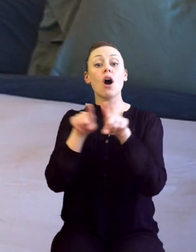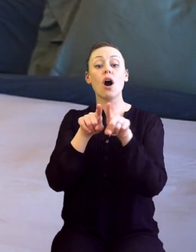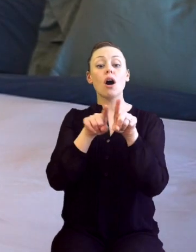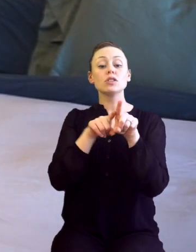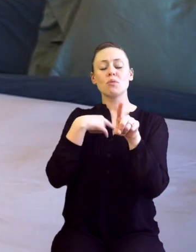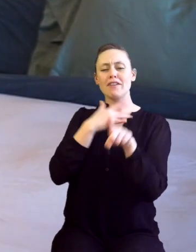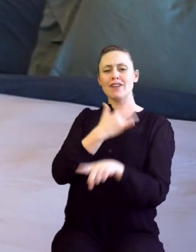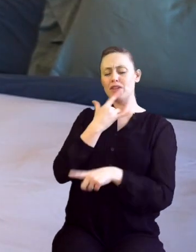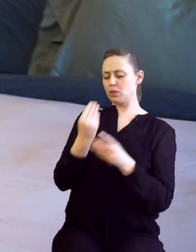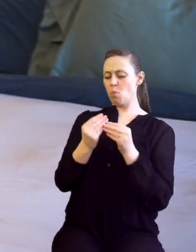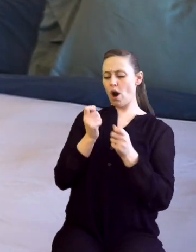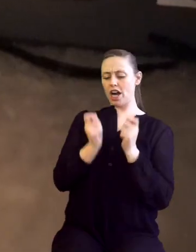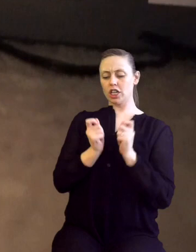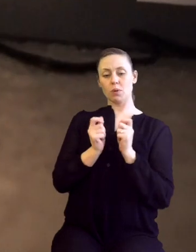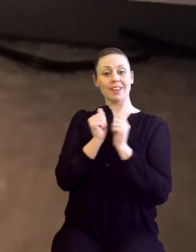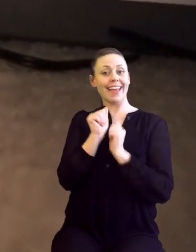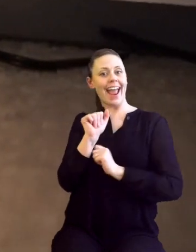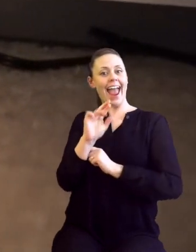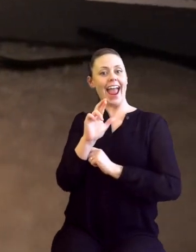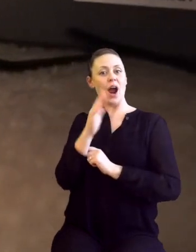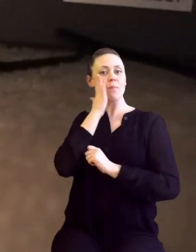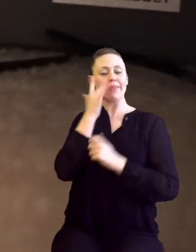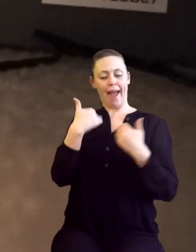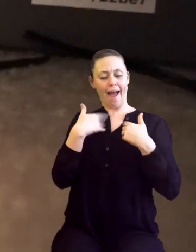there was more adjustability with the air beds that have a pump. The benefit to